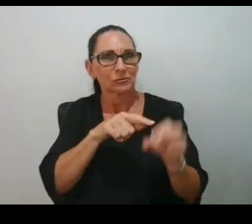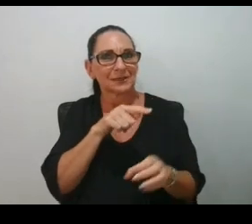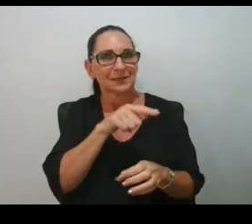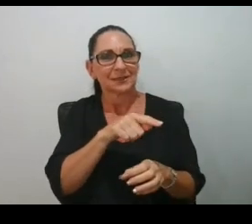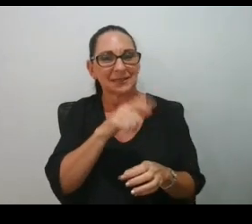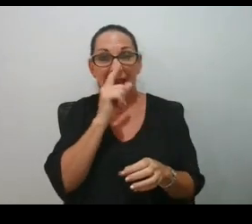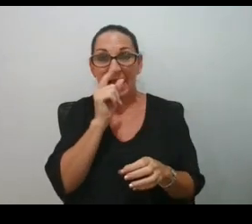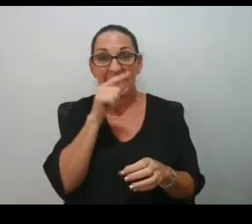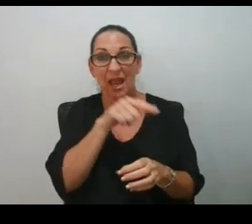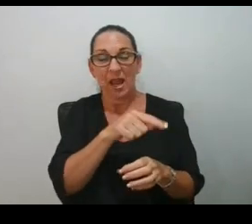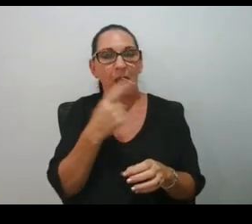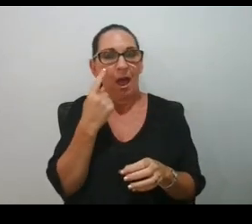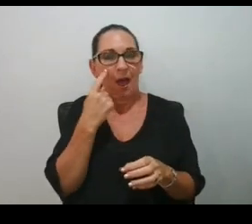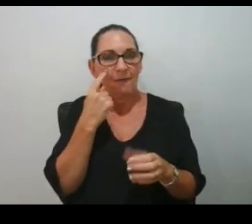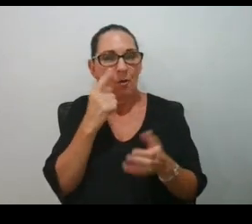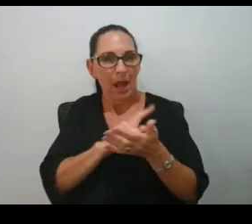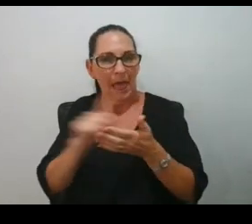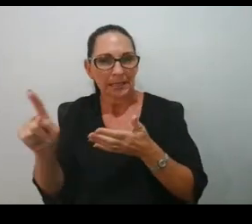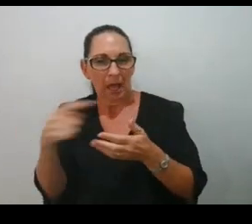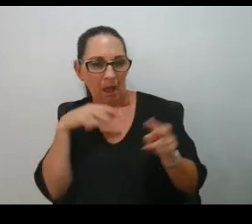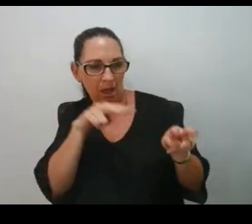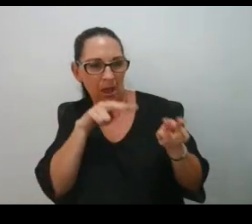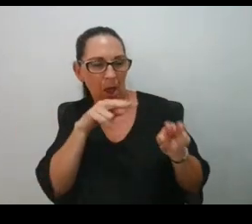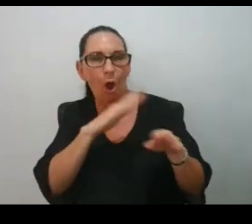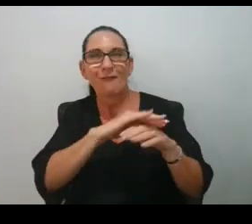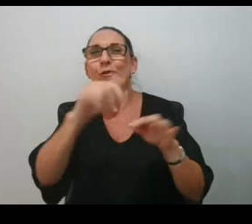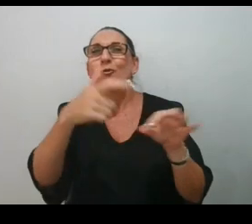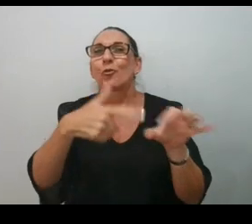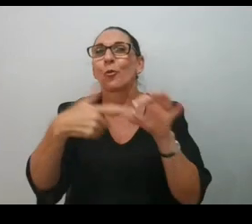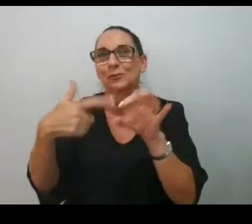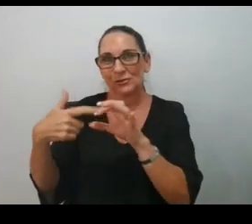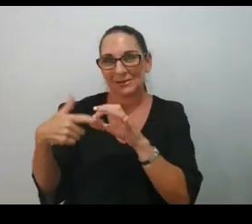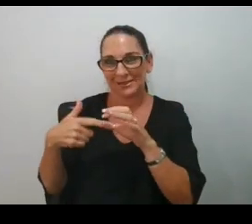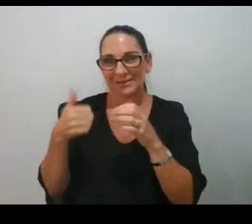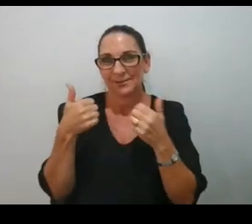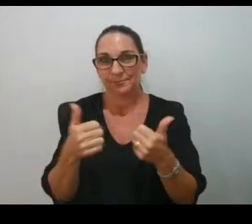end of the presentation content today I'll just flag we have received heaps